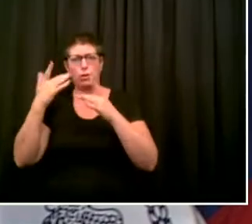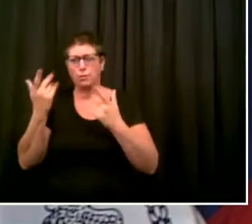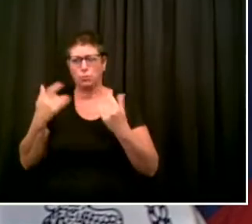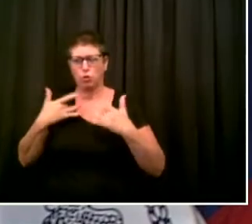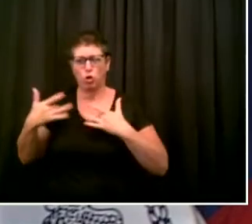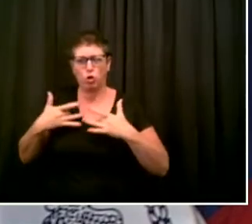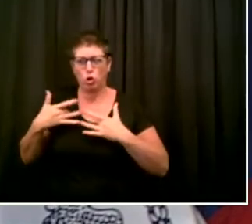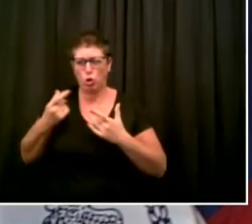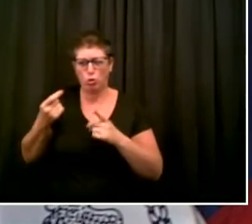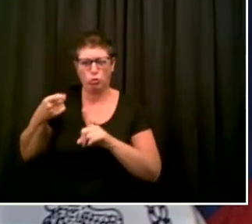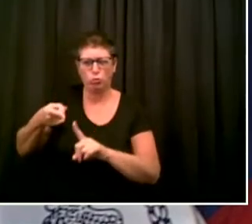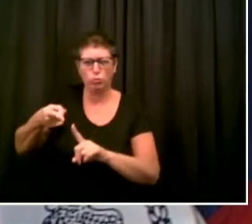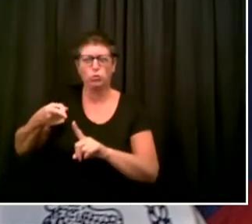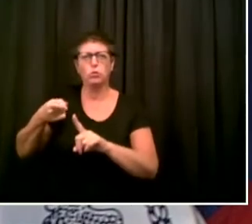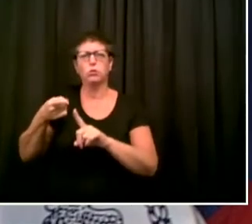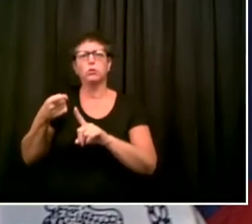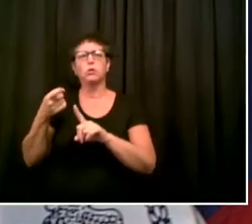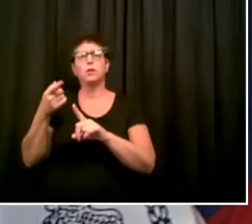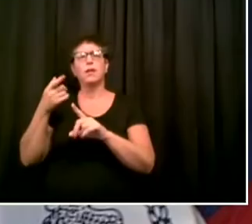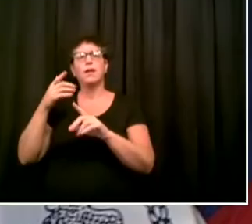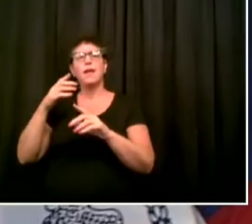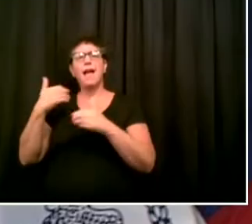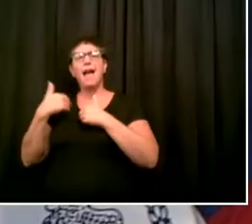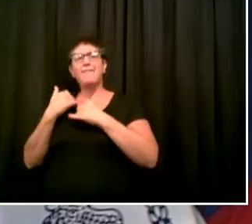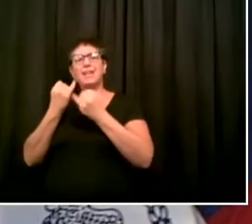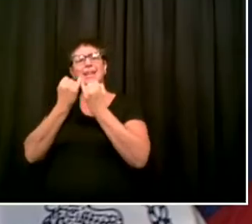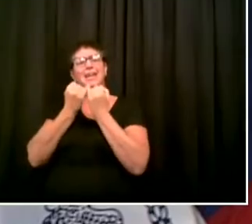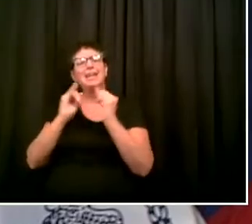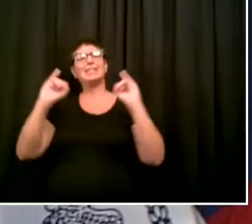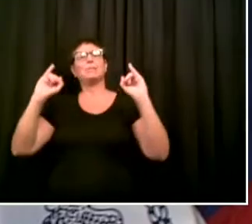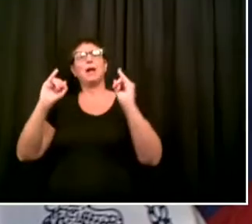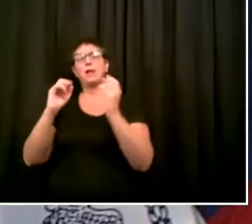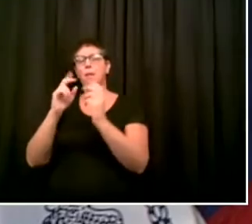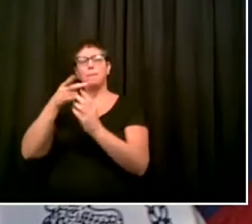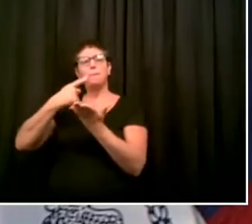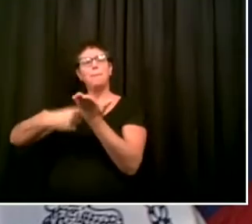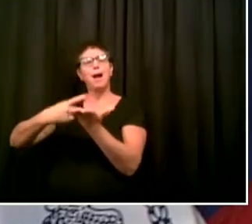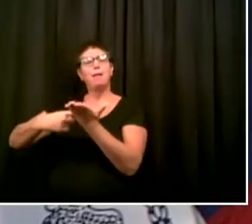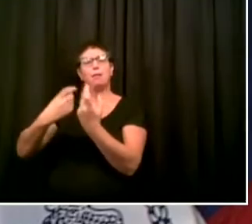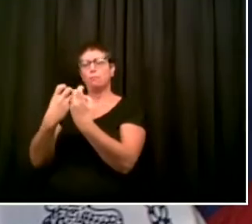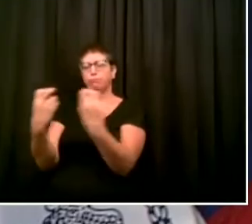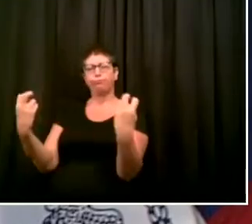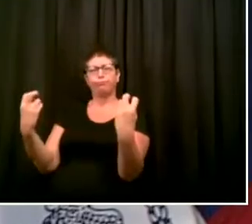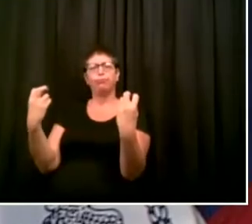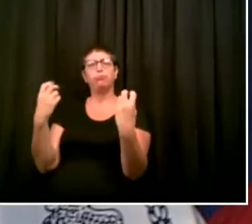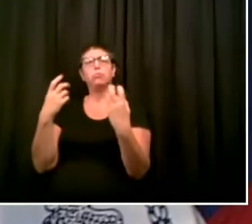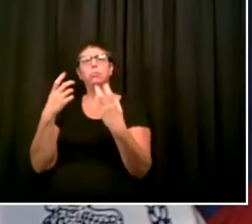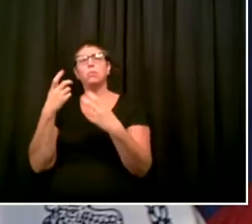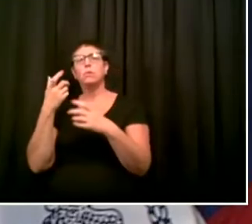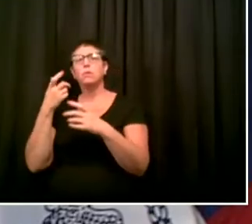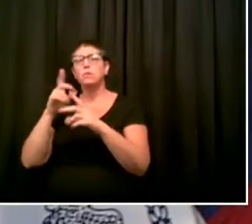CONCERNS VOICED BY COMMISSION TO COMBAT POLICE CORRUPTION AN